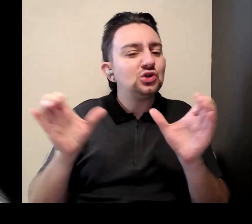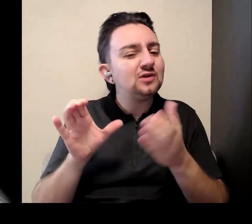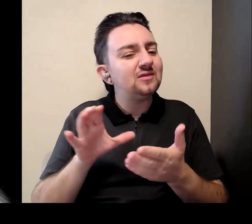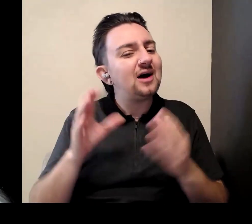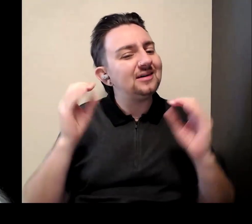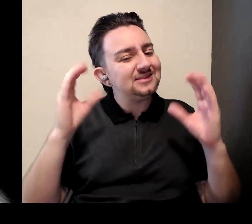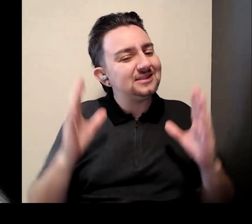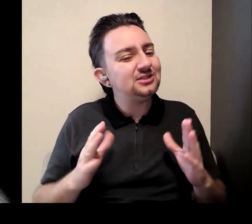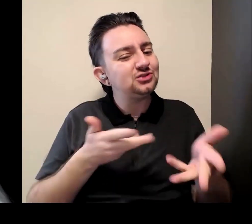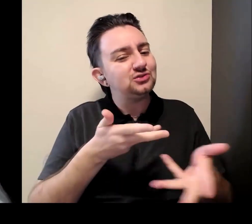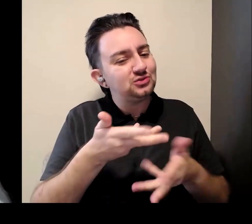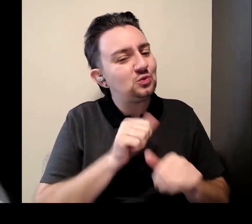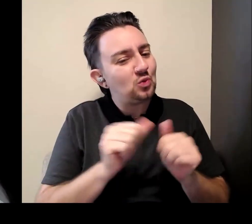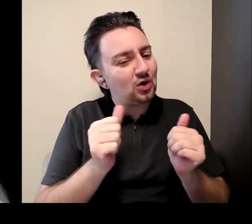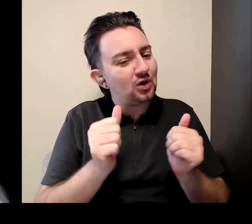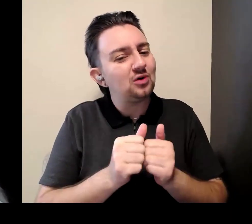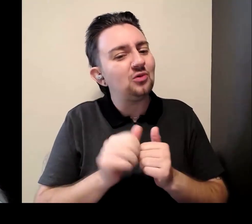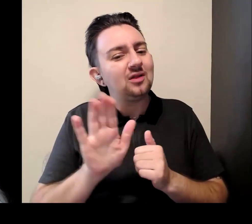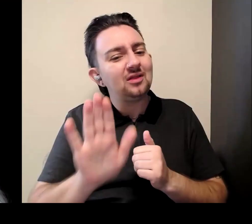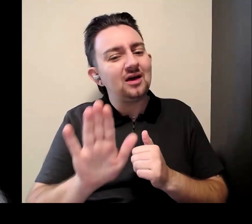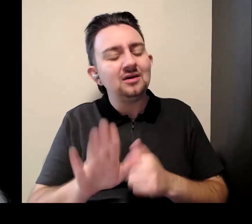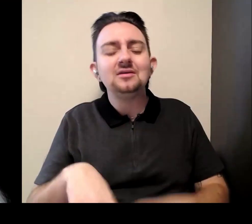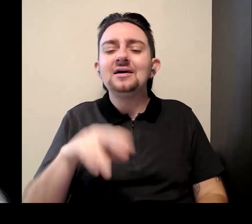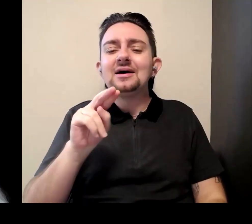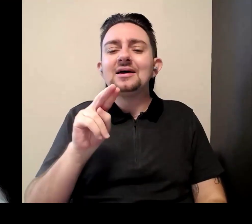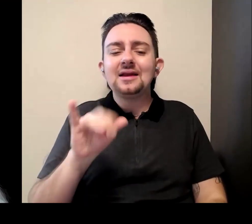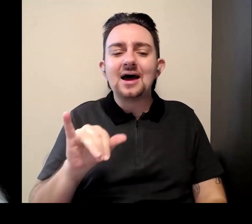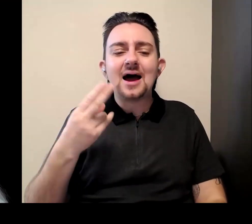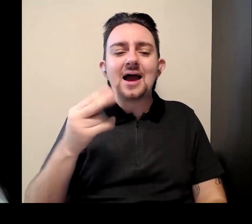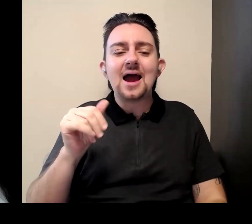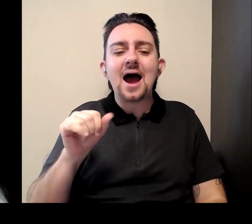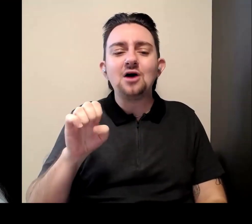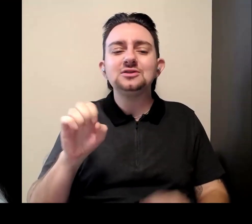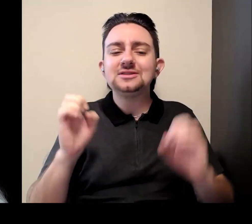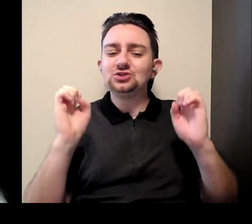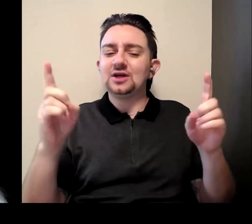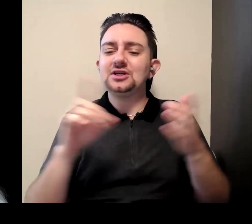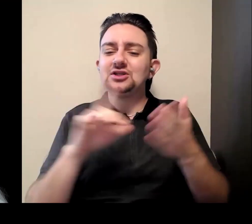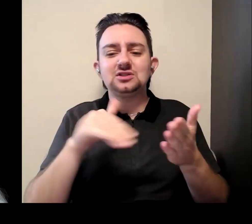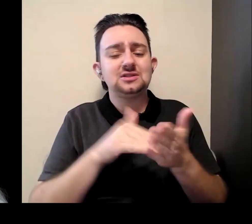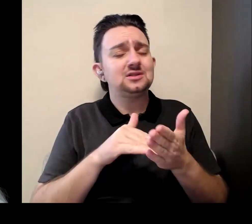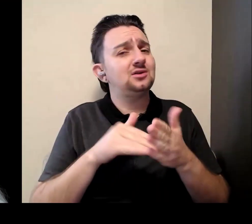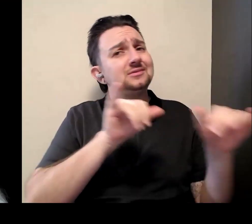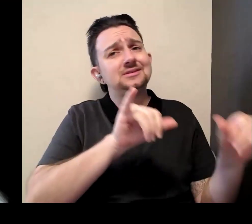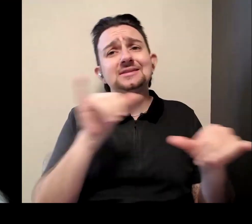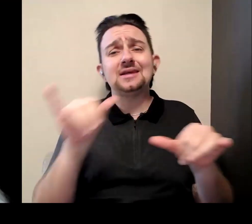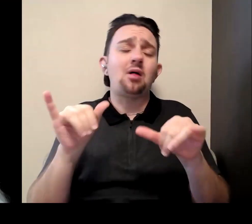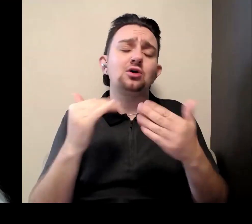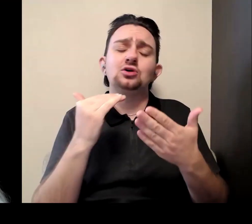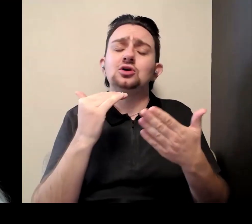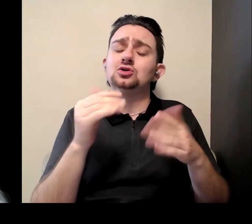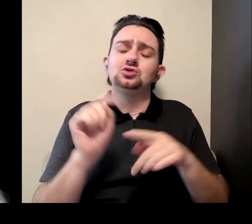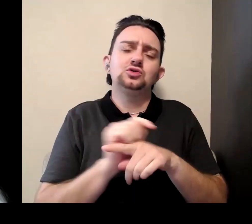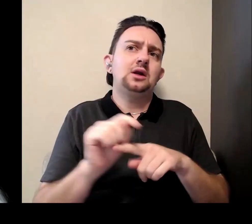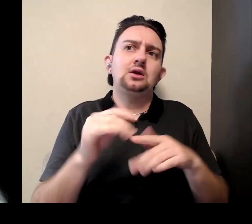Neuhaus Education Center does the same kind of training and it's just great stuff. It's very intensive. It's a fair amount of training time.